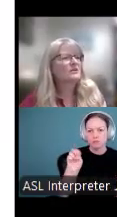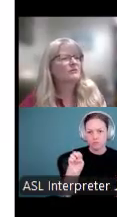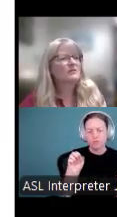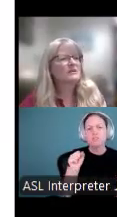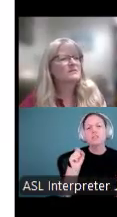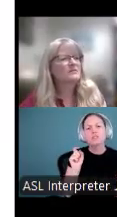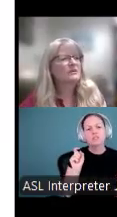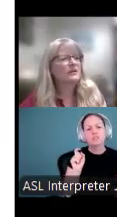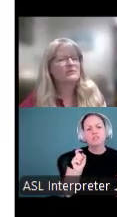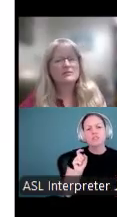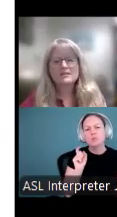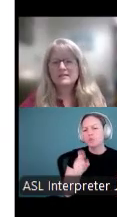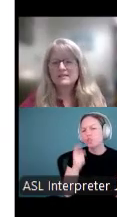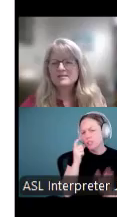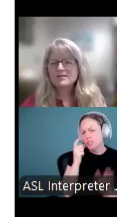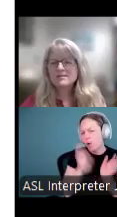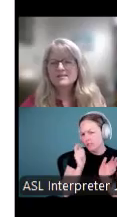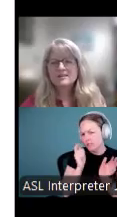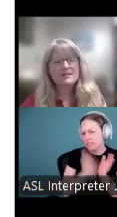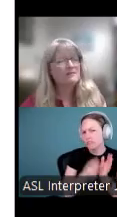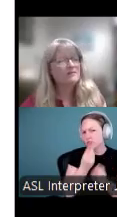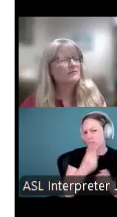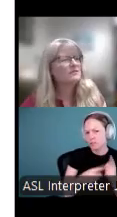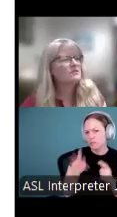24 months, where they're able to start to sit on some different